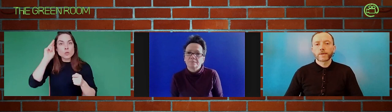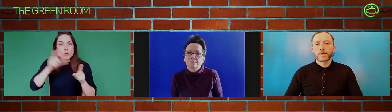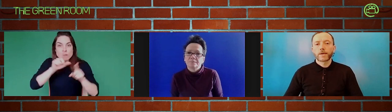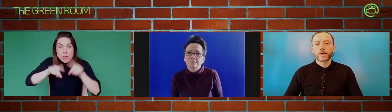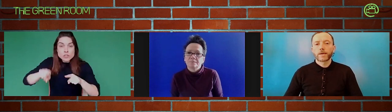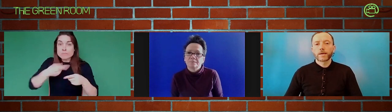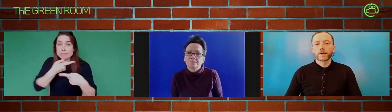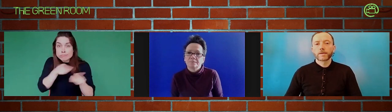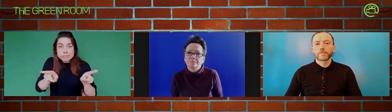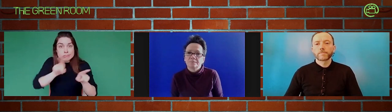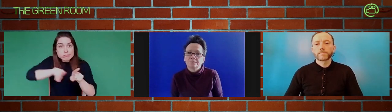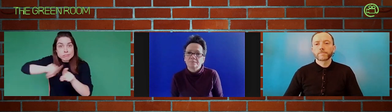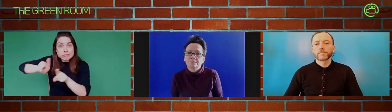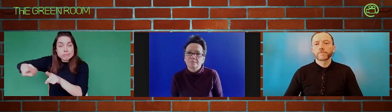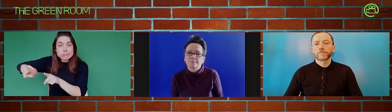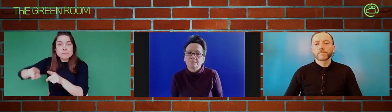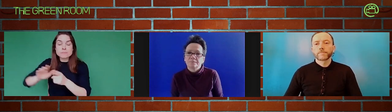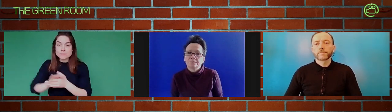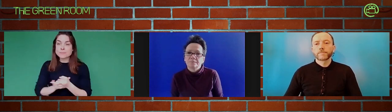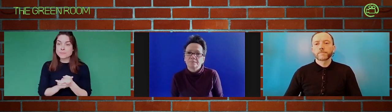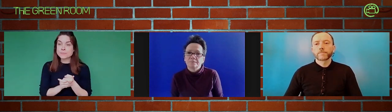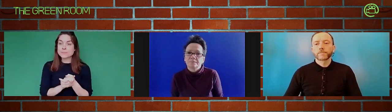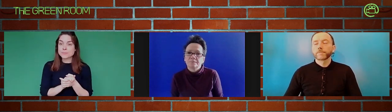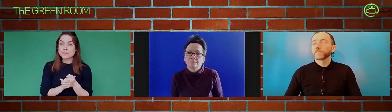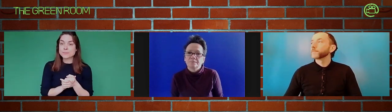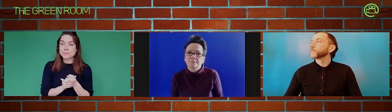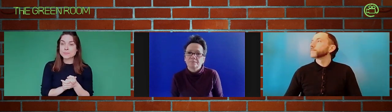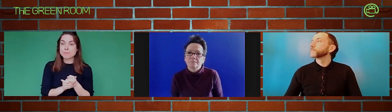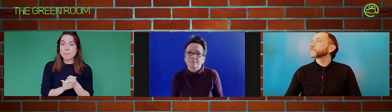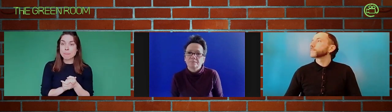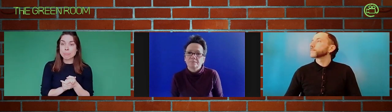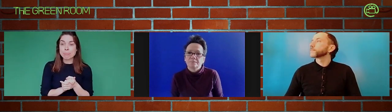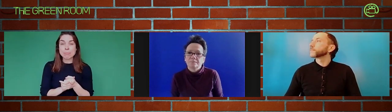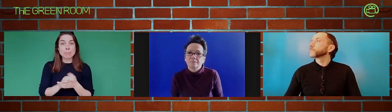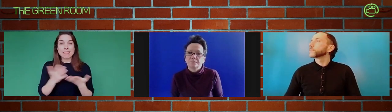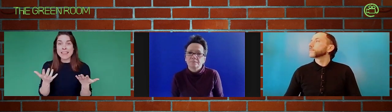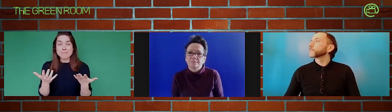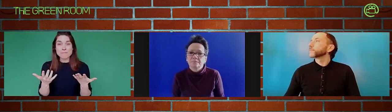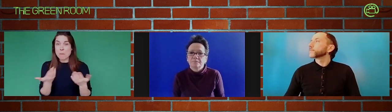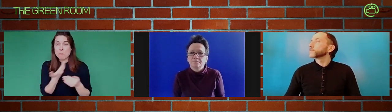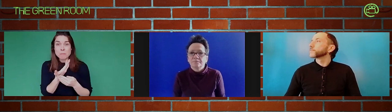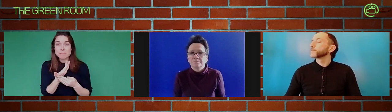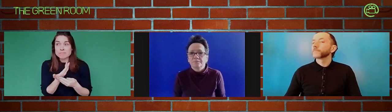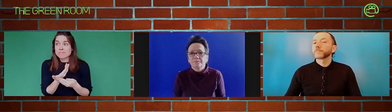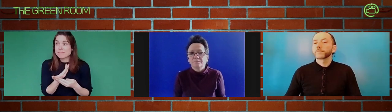people in the industry and if they don't have the opportunity to train, you know,